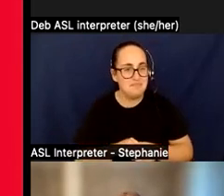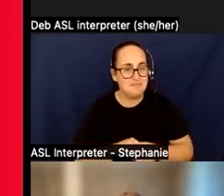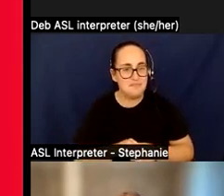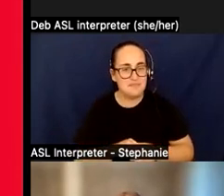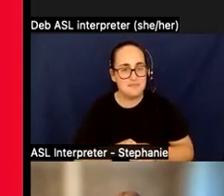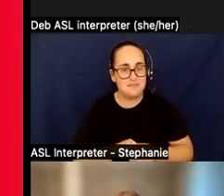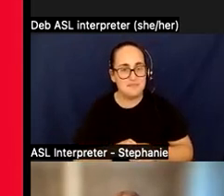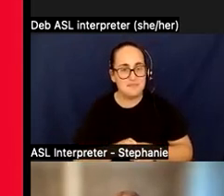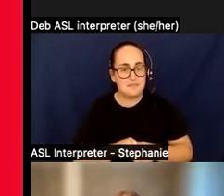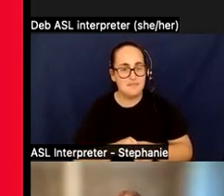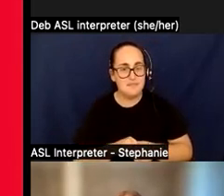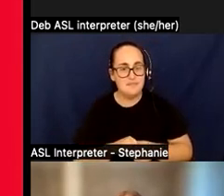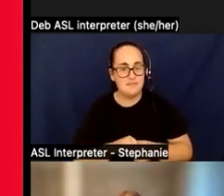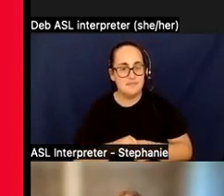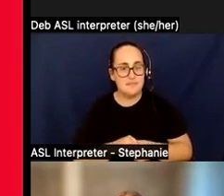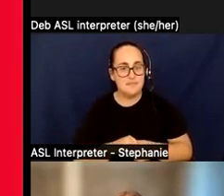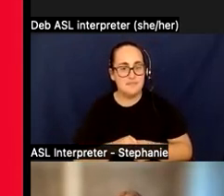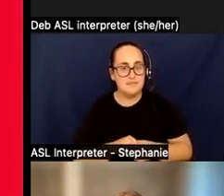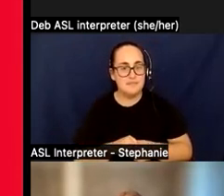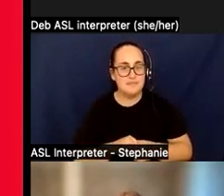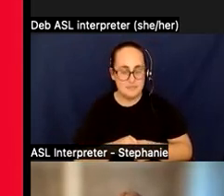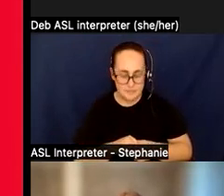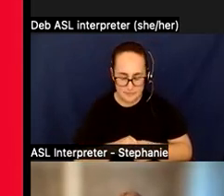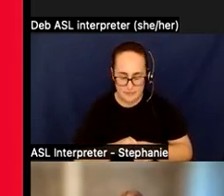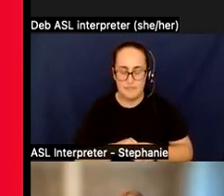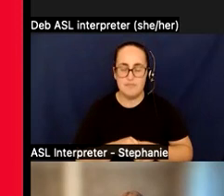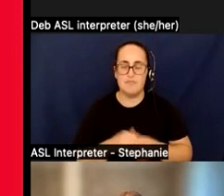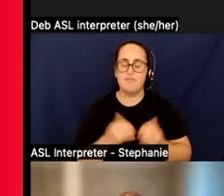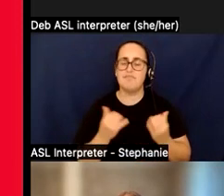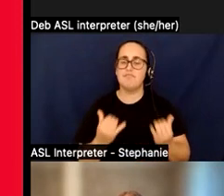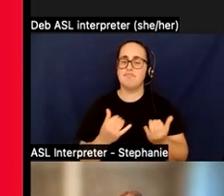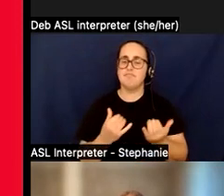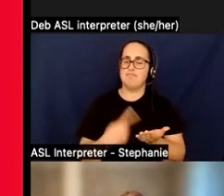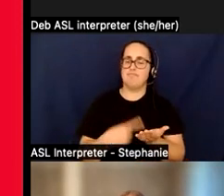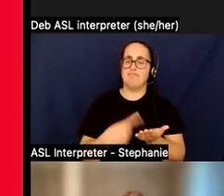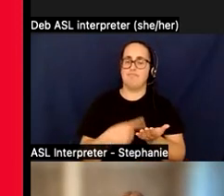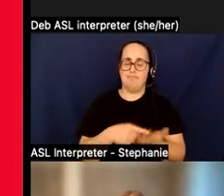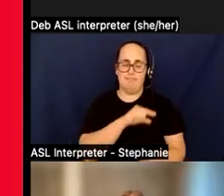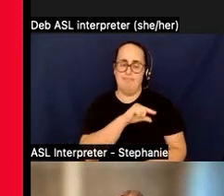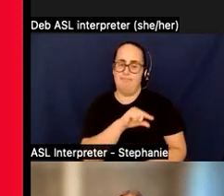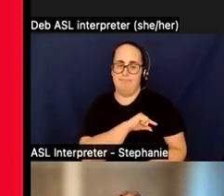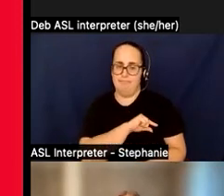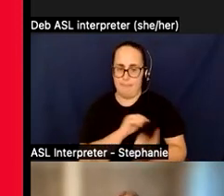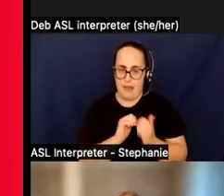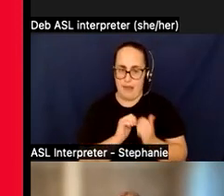Okay, I'm going to get into eligibility here. As I said before, it is quite broad, so please go